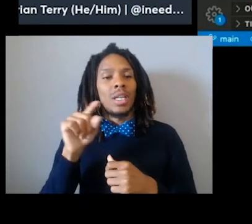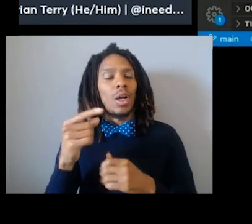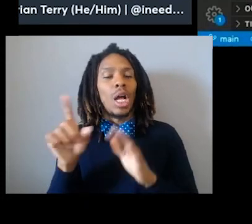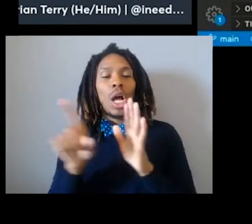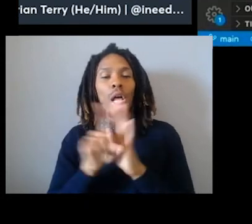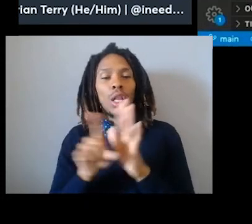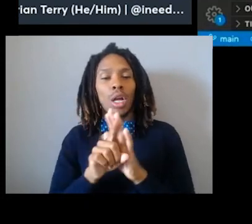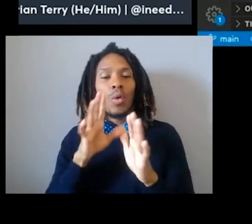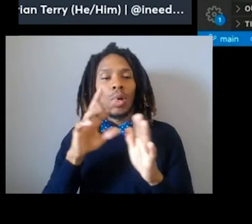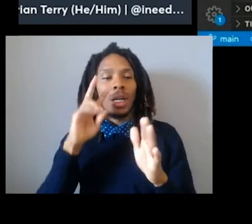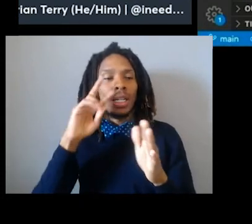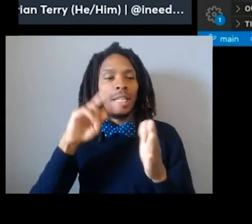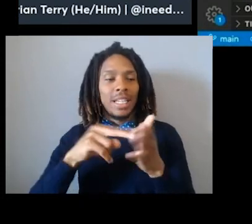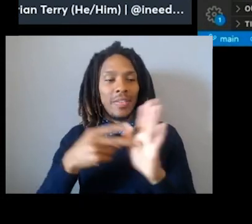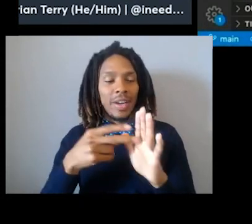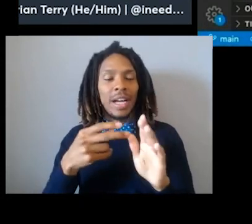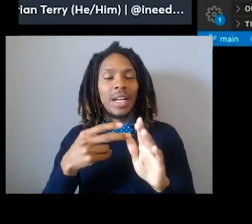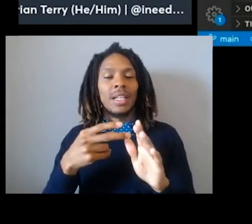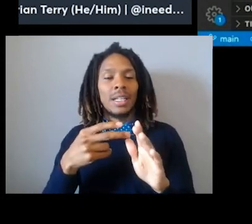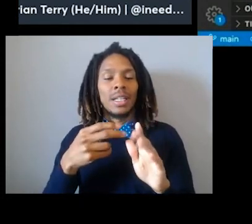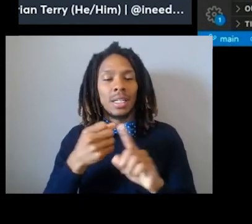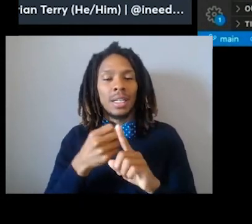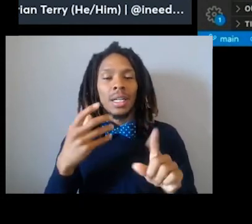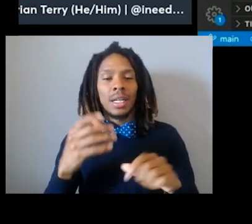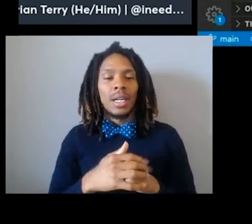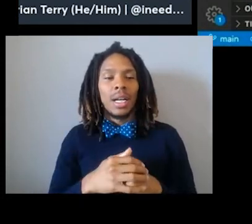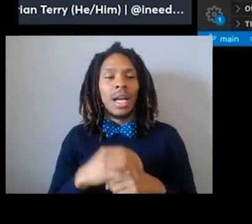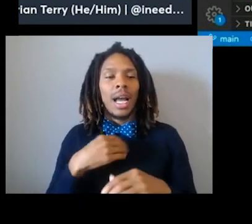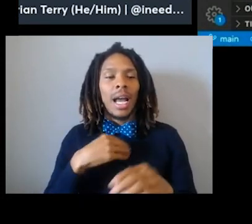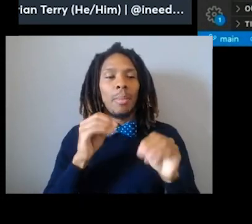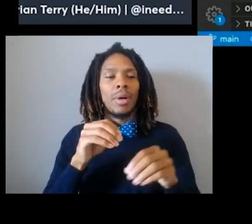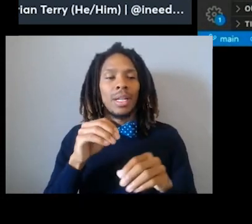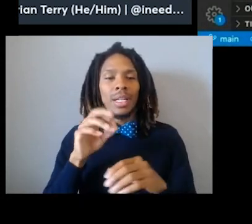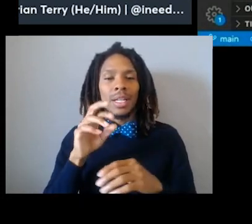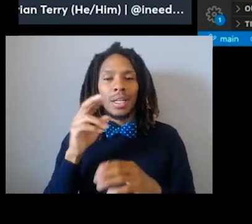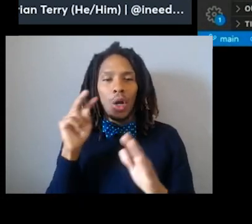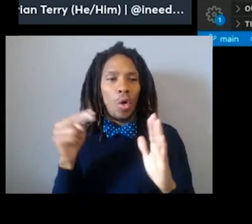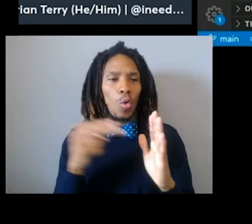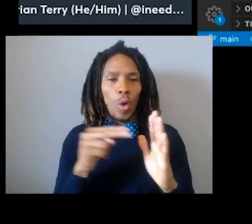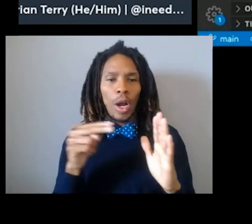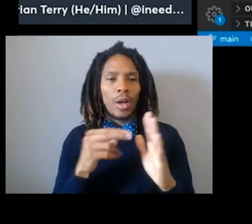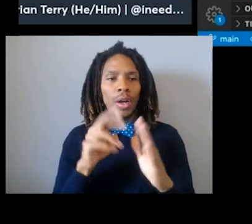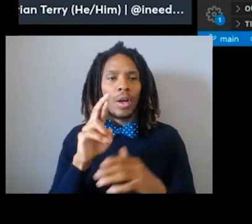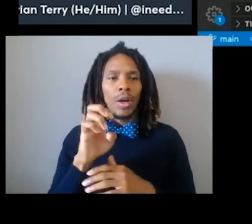And this all comes actually, I've put in the reference here in one of our provided template.